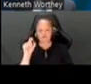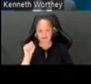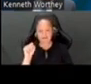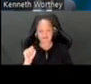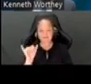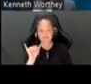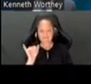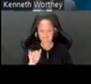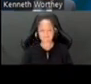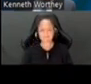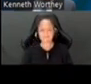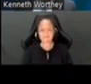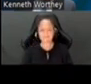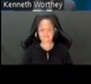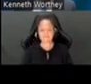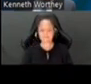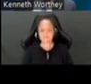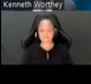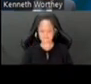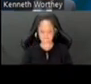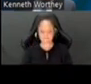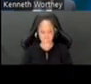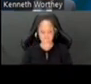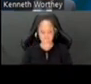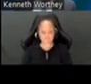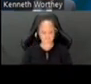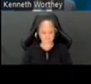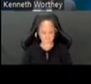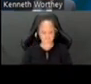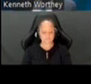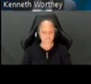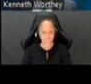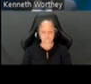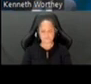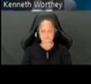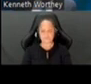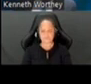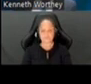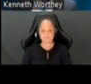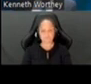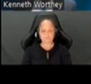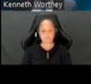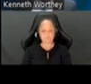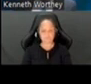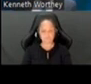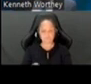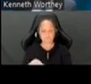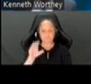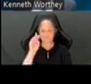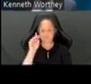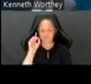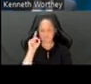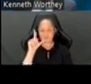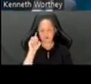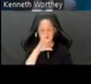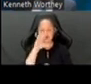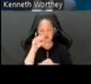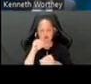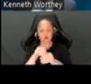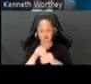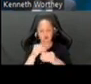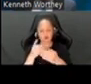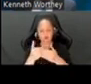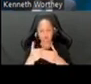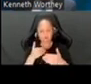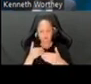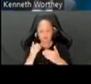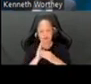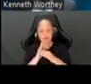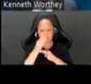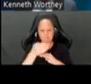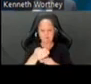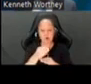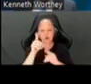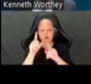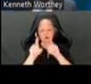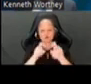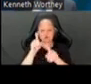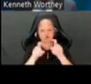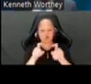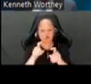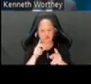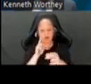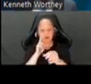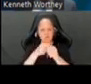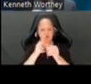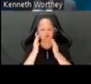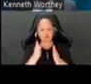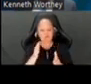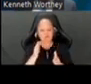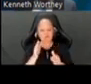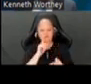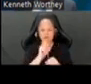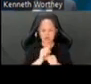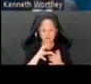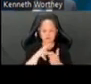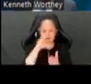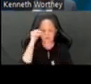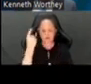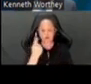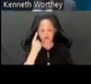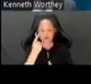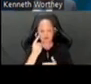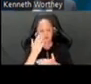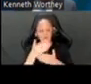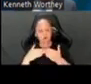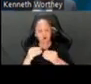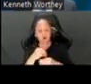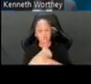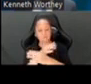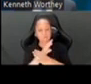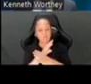Next slide please. It includes a pre and post training has part of the virtual instruction.